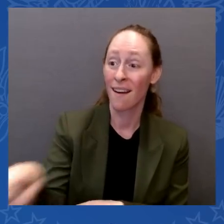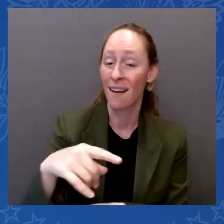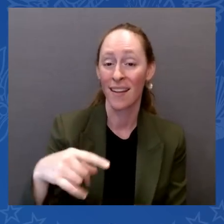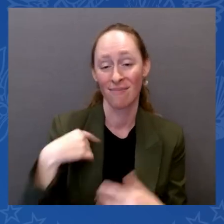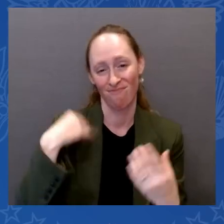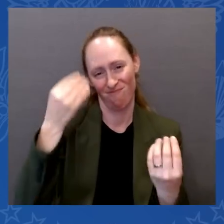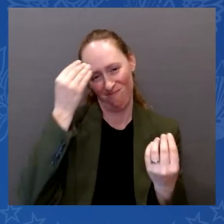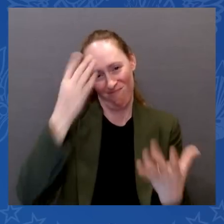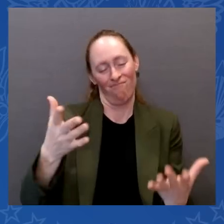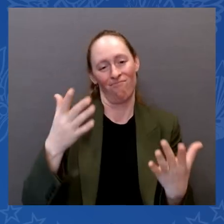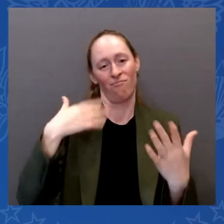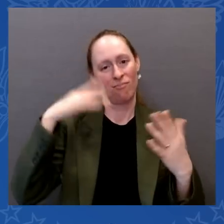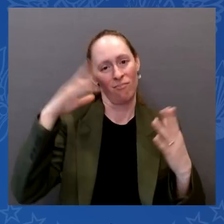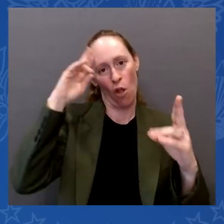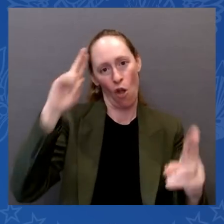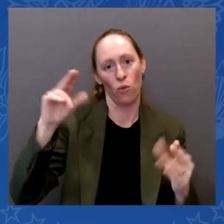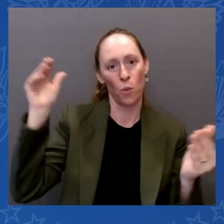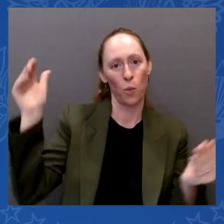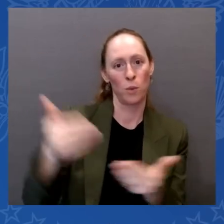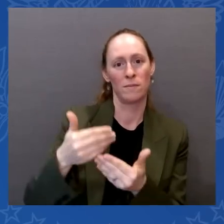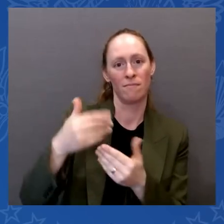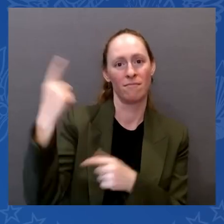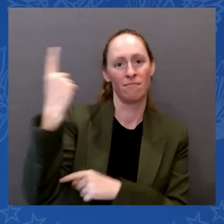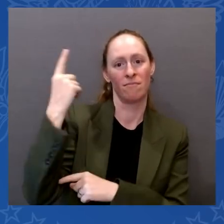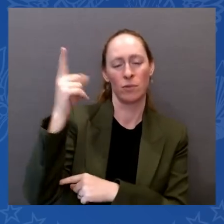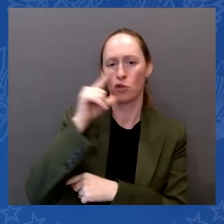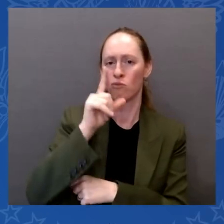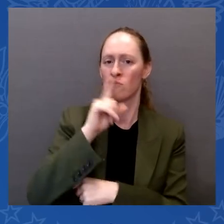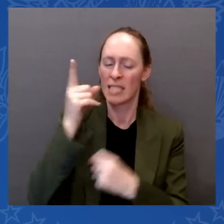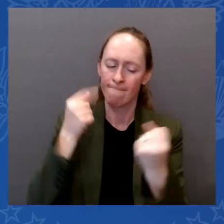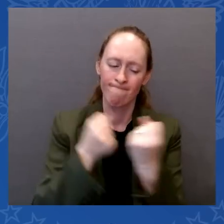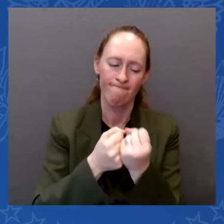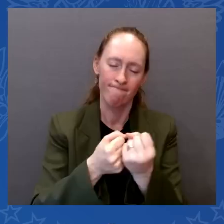the 46th President of the United States, President Joe Biden.